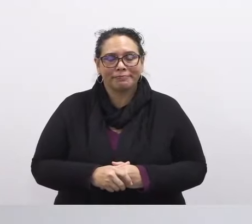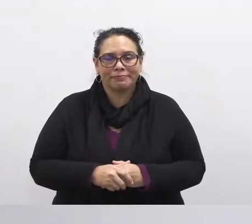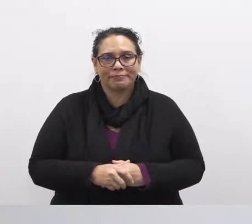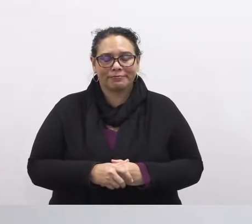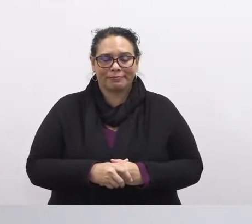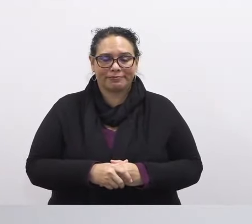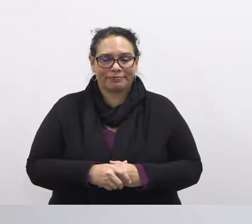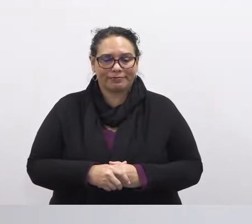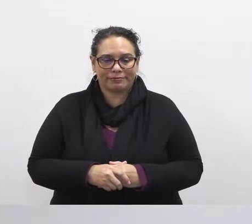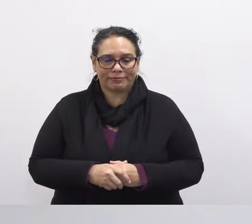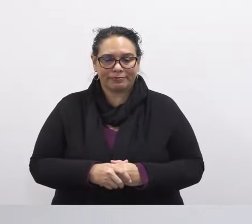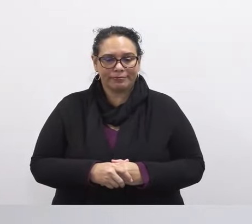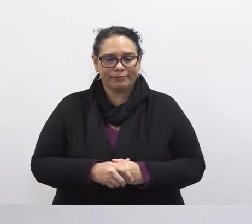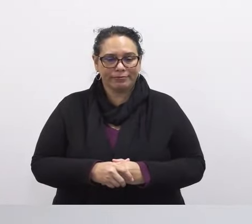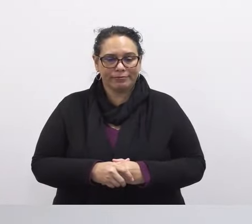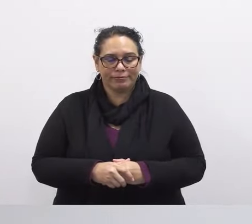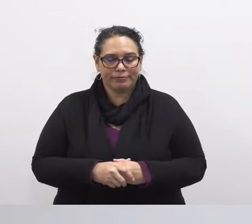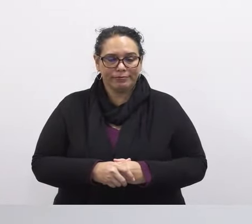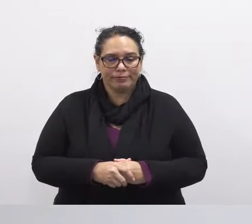[Mr. Suarez] You're welcome.